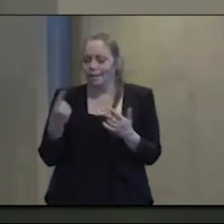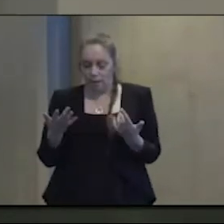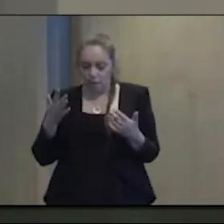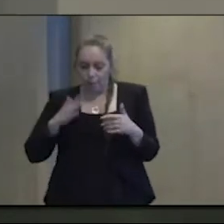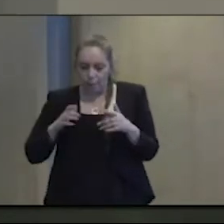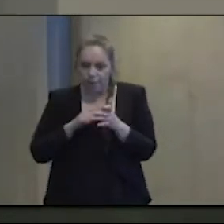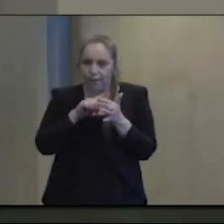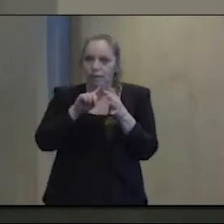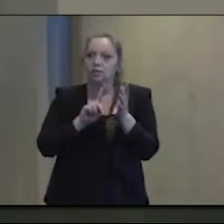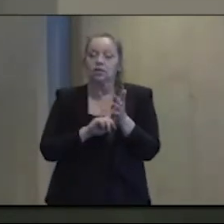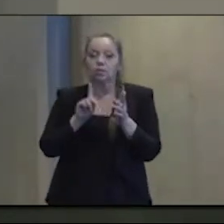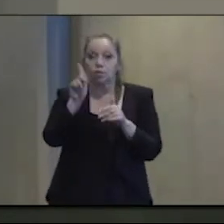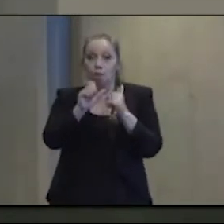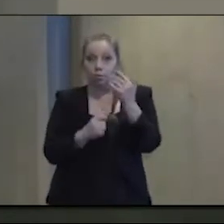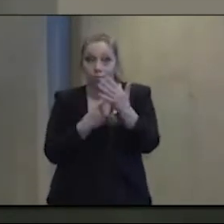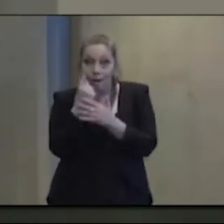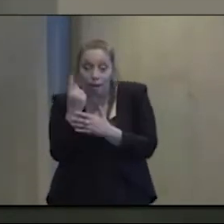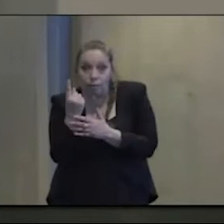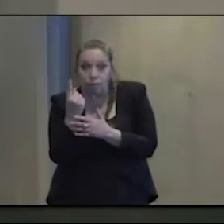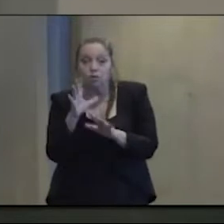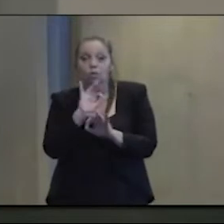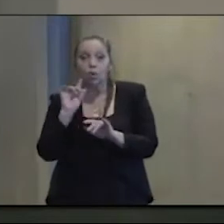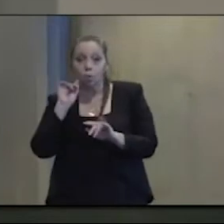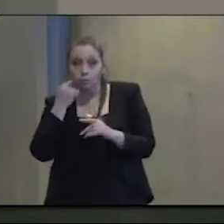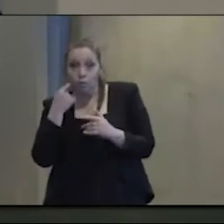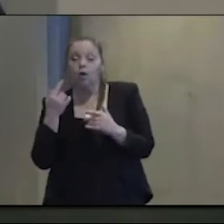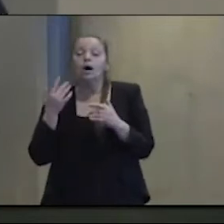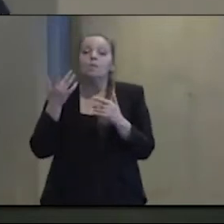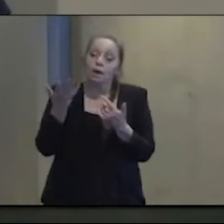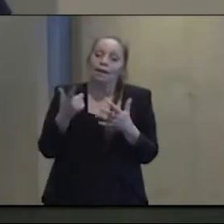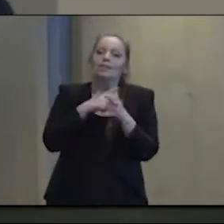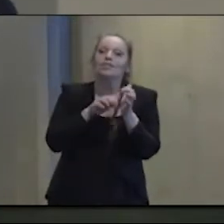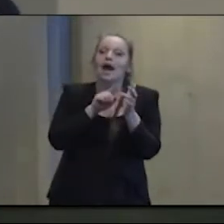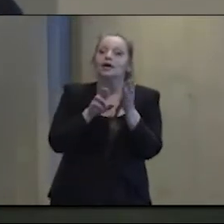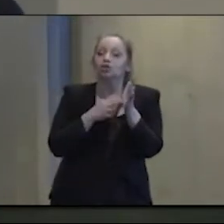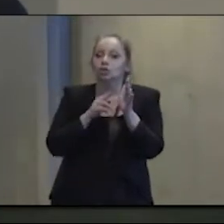unintended consequences of the actions we take to provide energy for the community